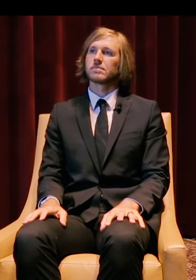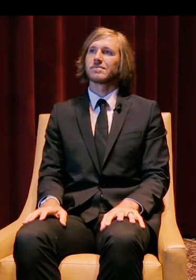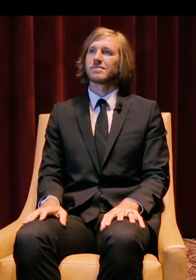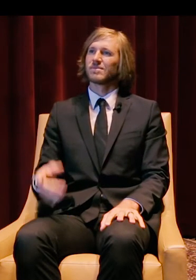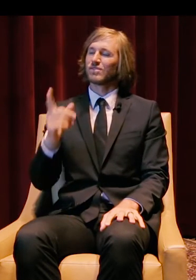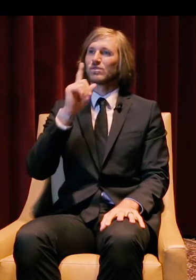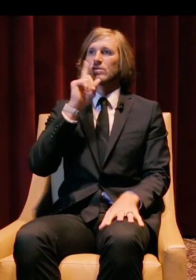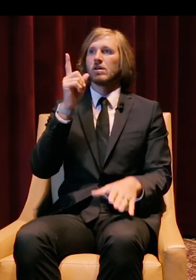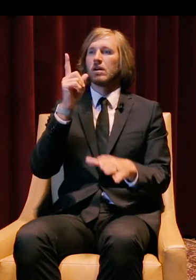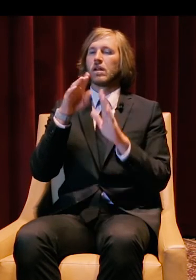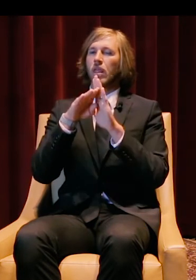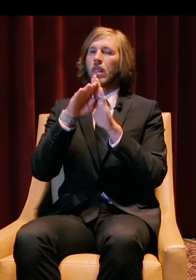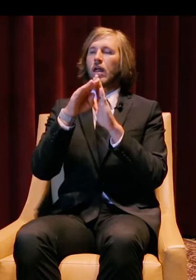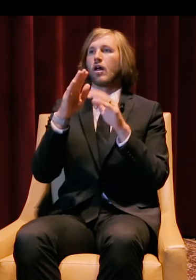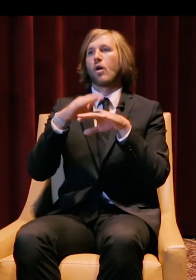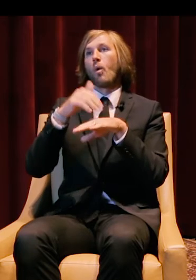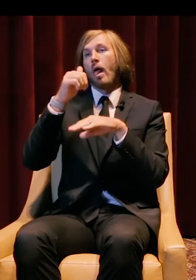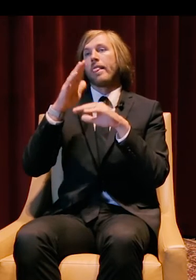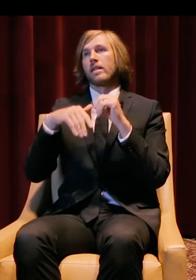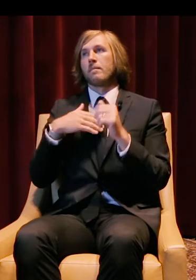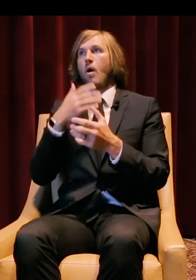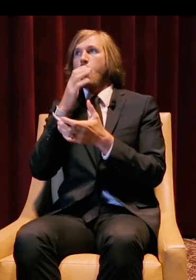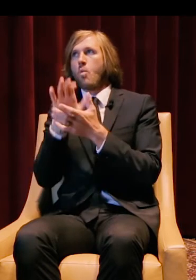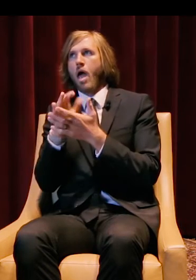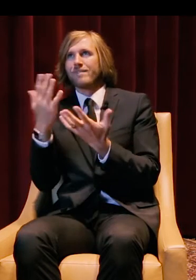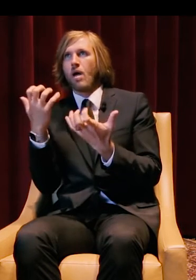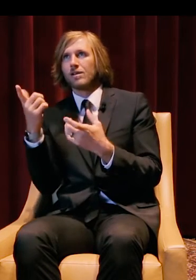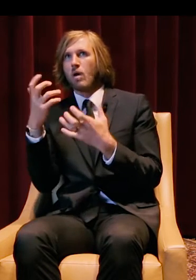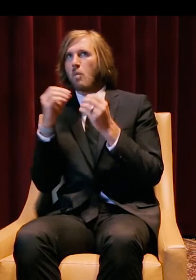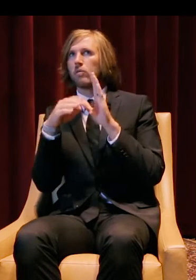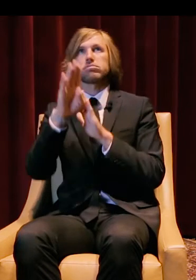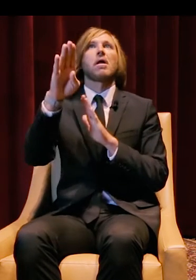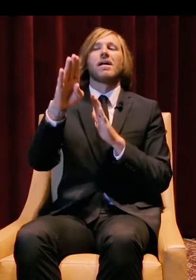It took off a little slower than my wife would have liked to have seen happened, but within a year,